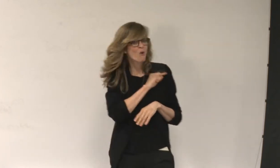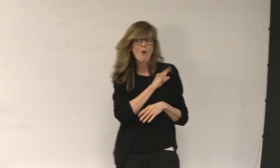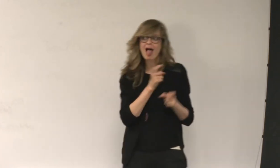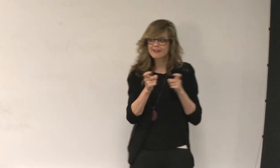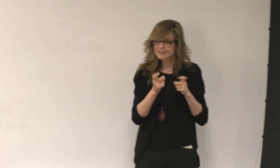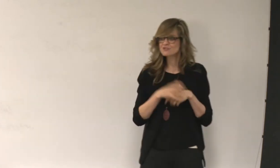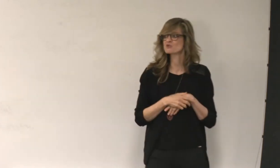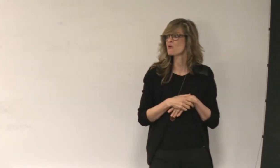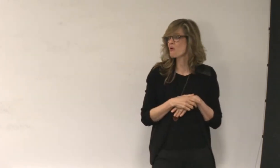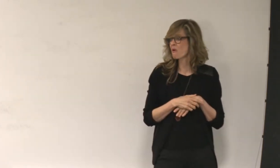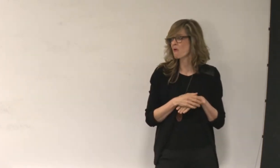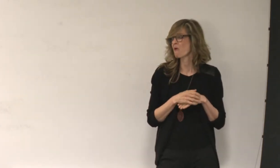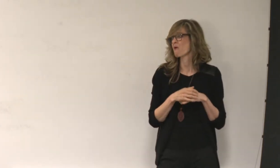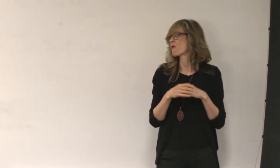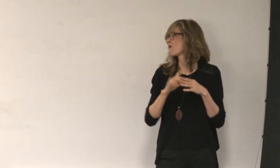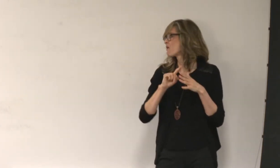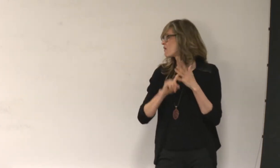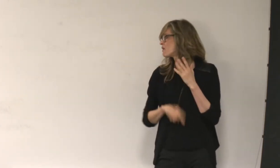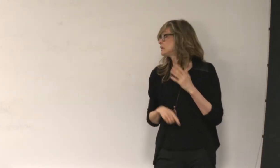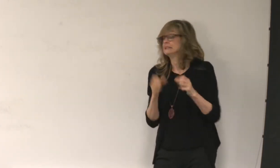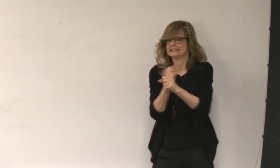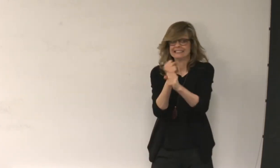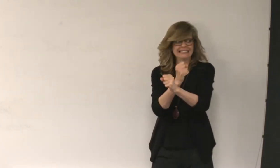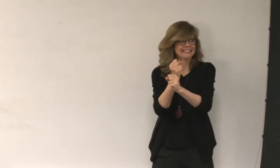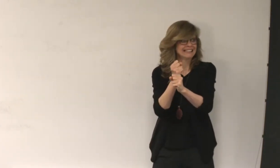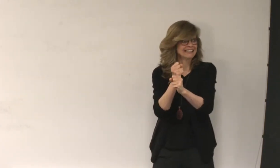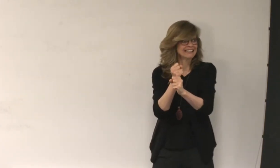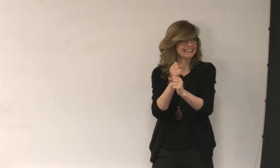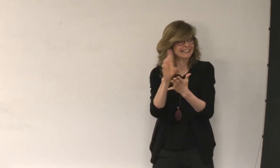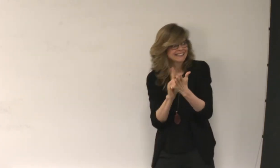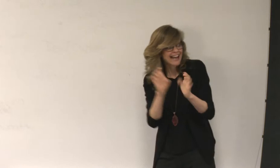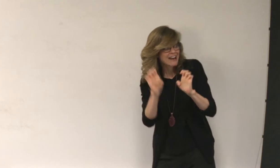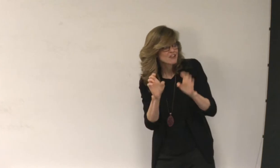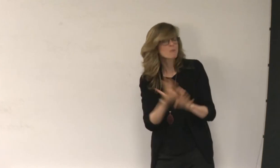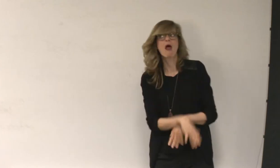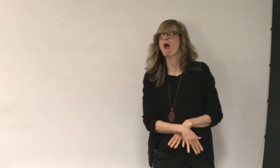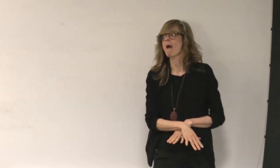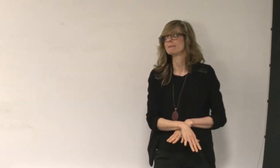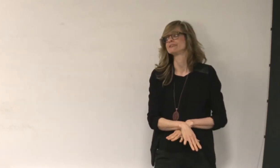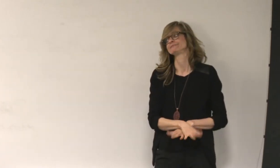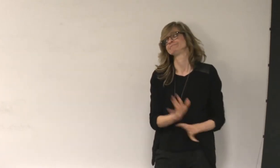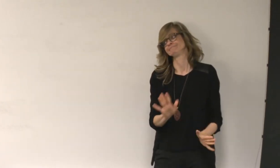QUALITY CONTROL AND SO ON. NOT STATISTICS. DESIGN OF EXPERIMENTS.